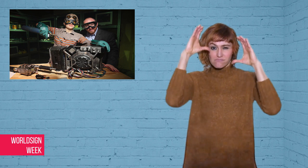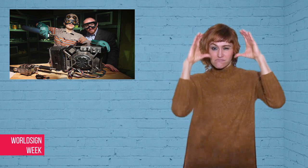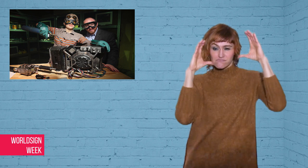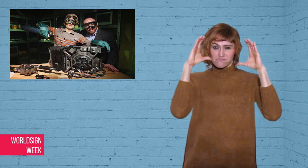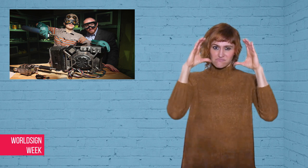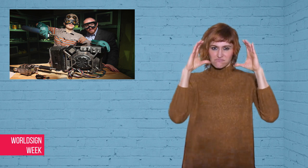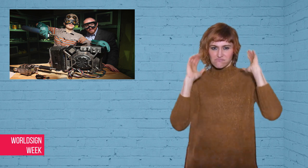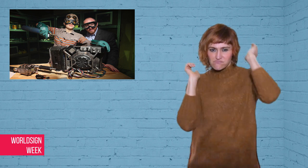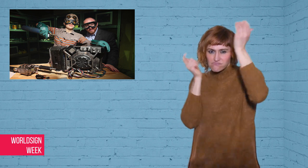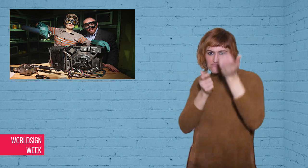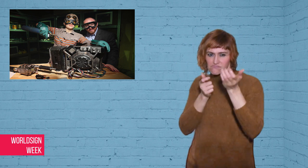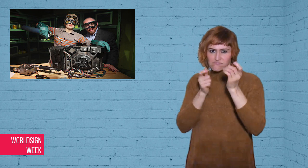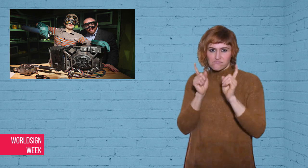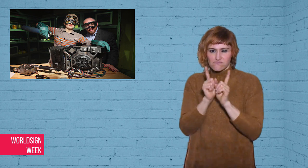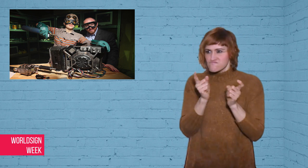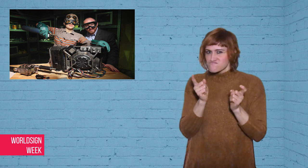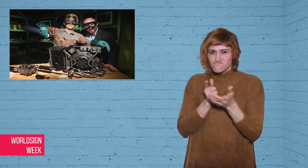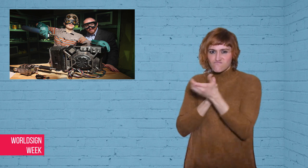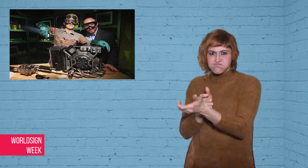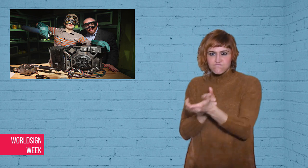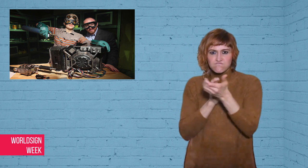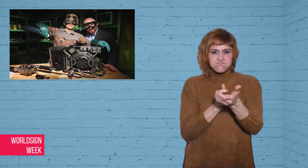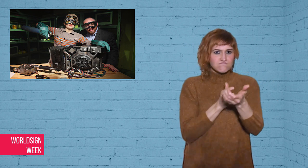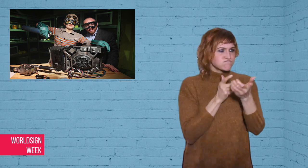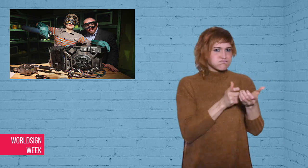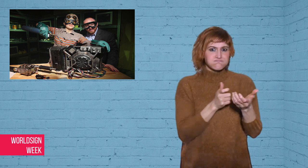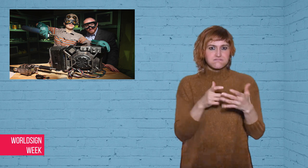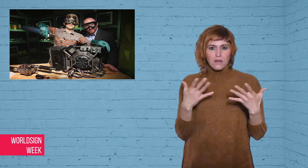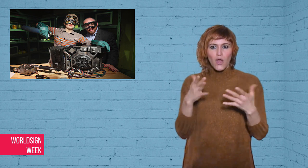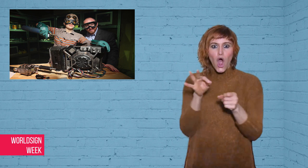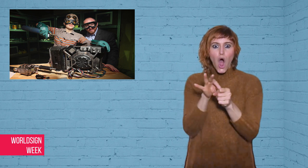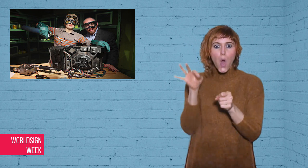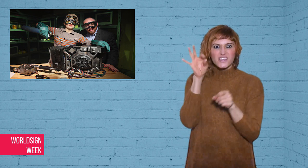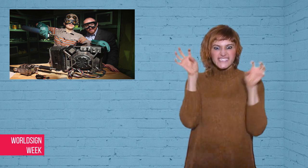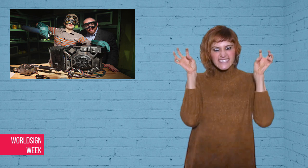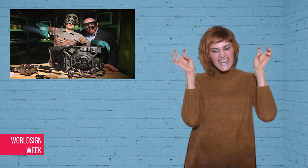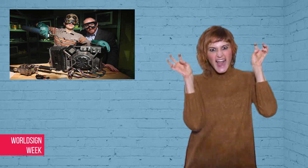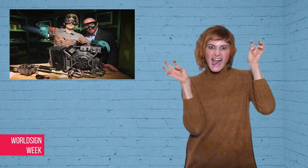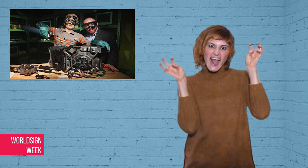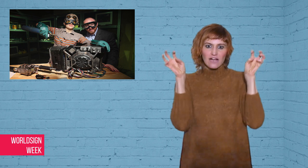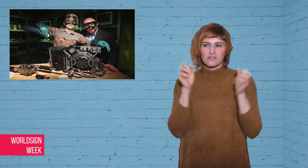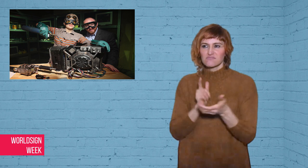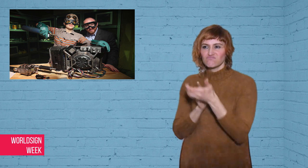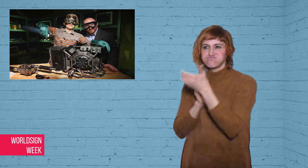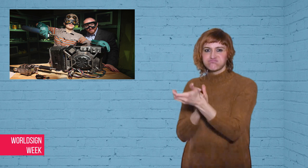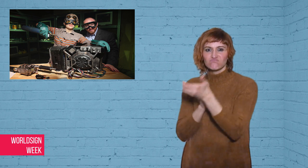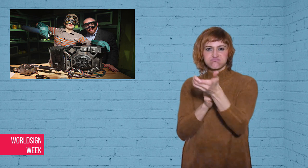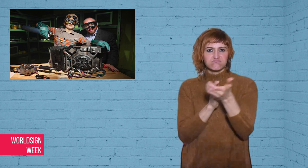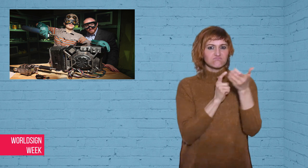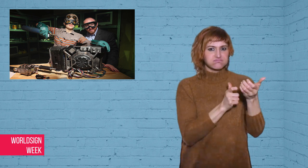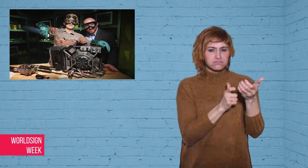On the technological side, they have to strap